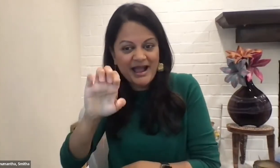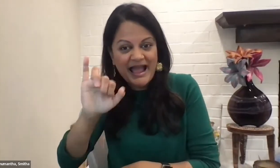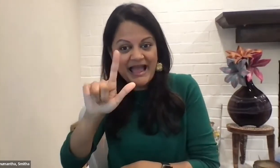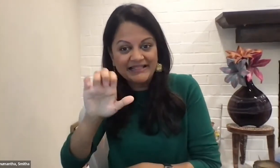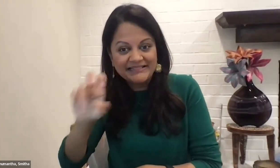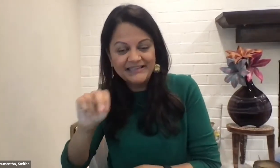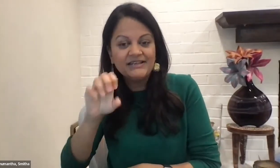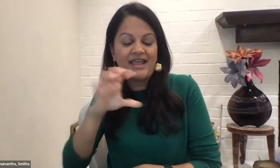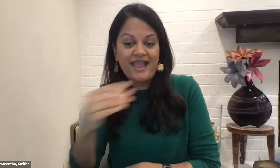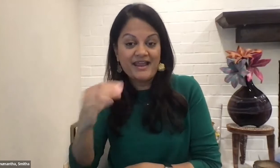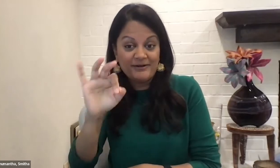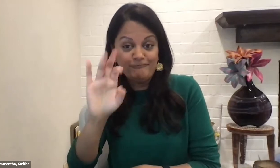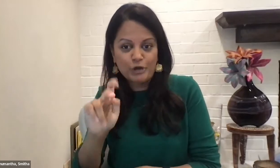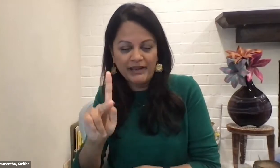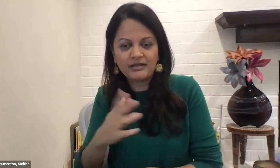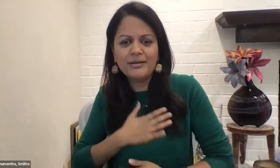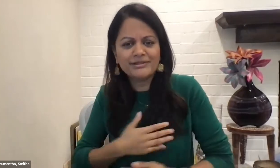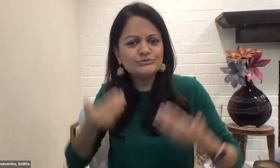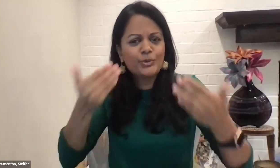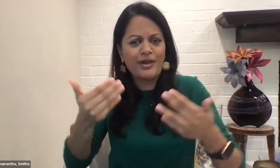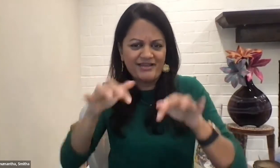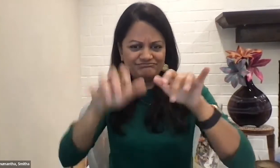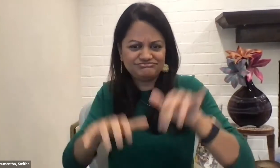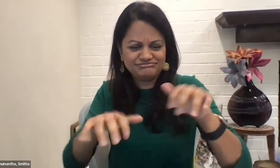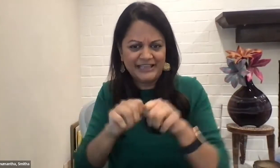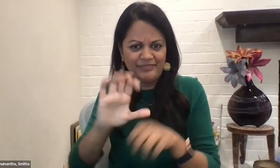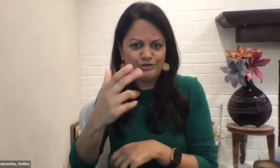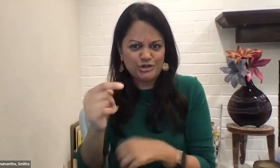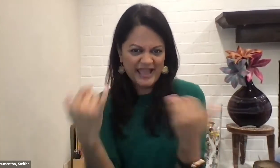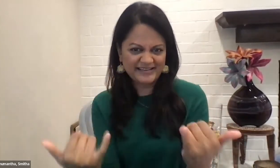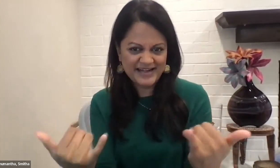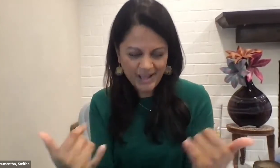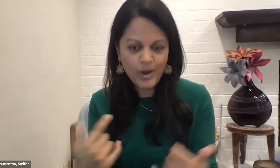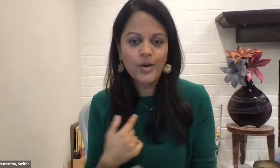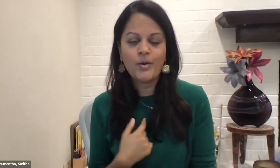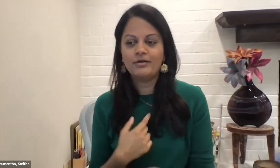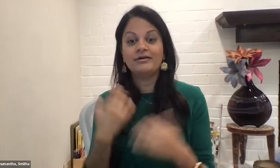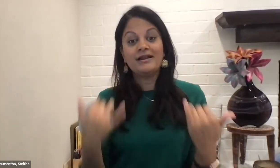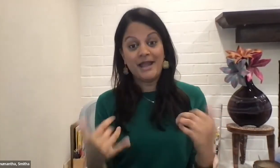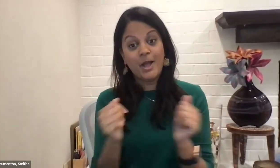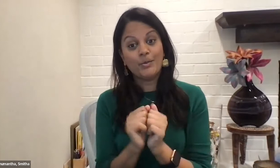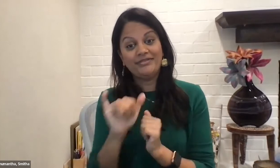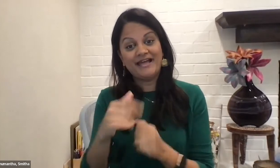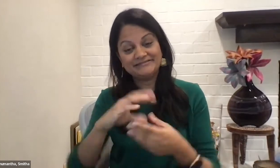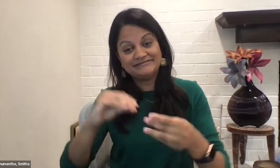If anyone has any questions about the film for Eileen or for Frank, go ahead and put those in the chat right now.